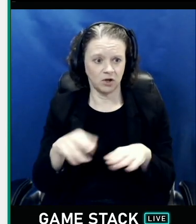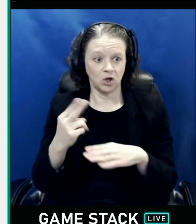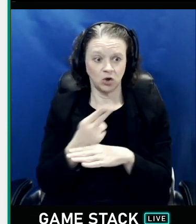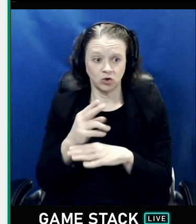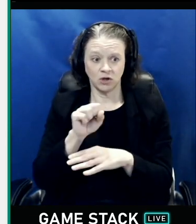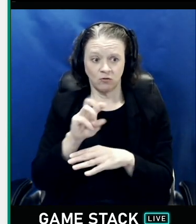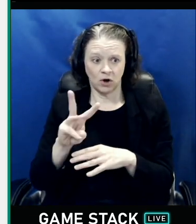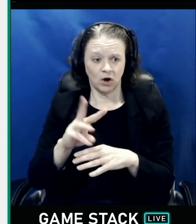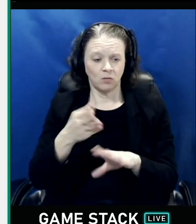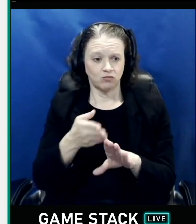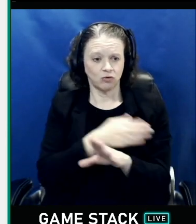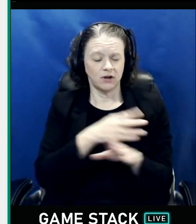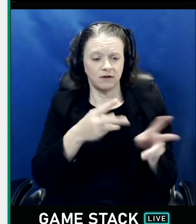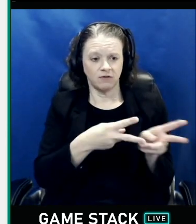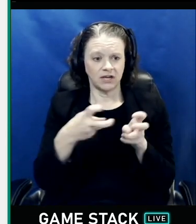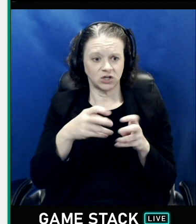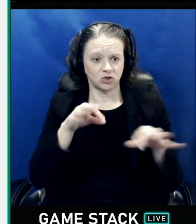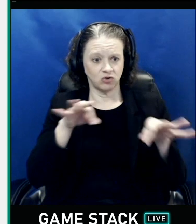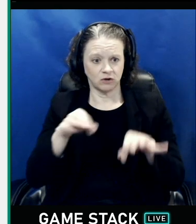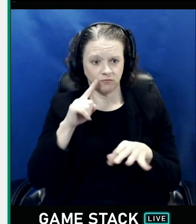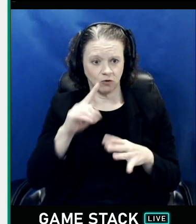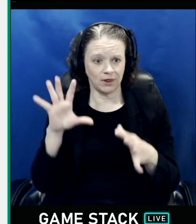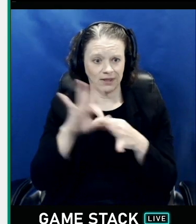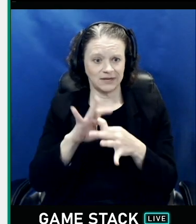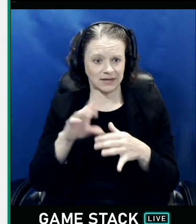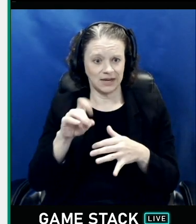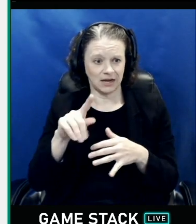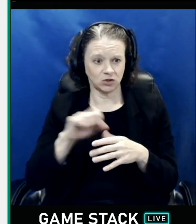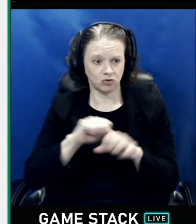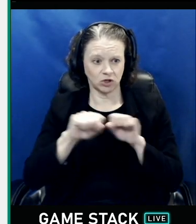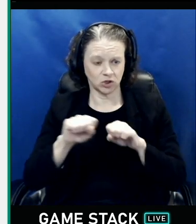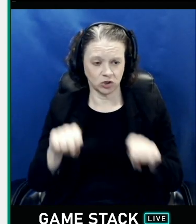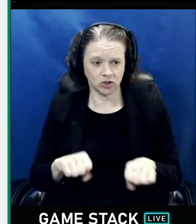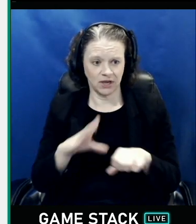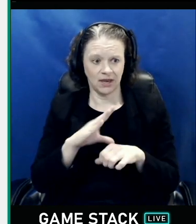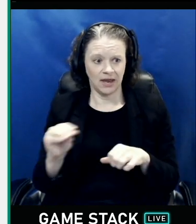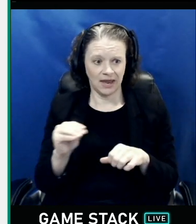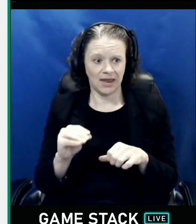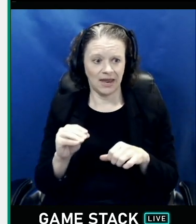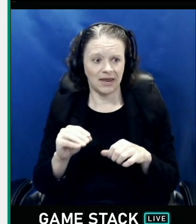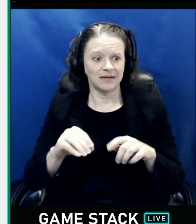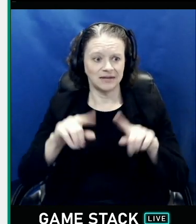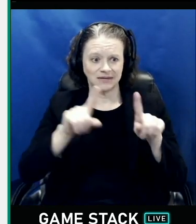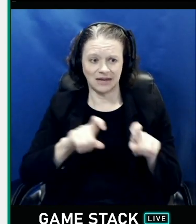experiencing cache misses, and test application scalability from one to the number of logical processors.